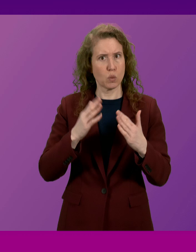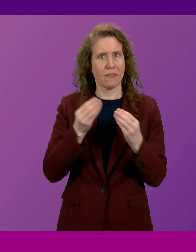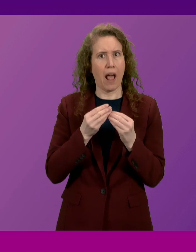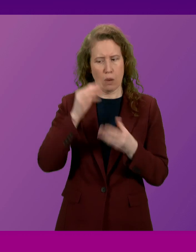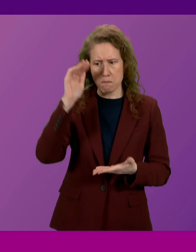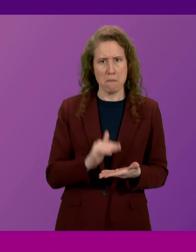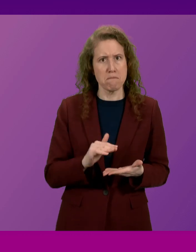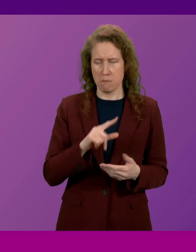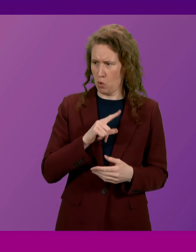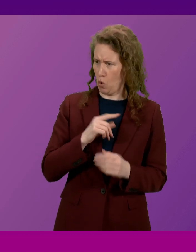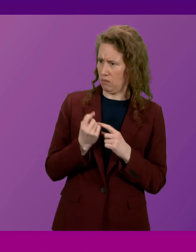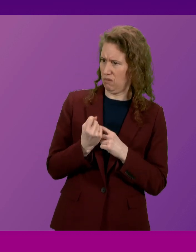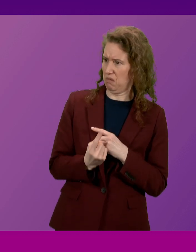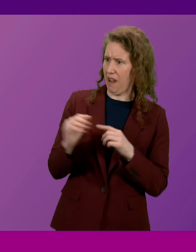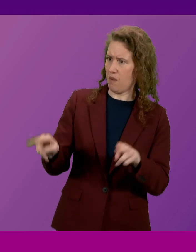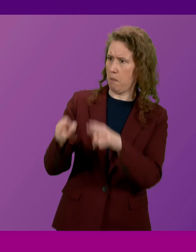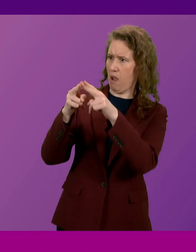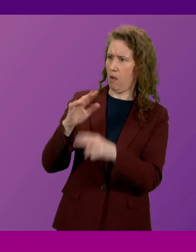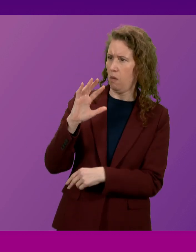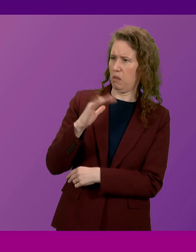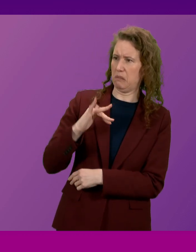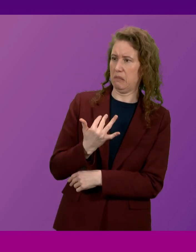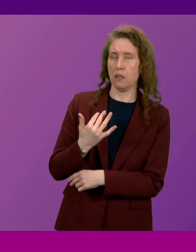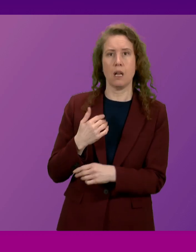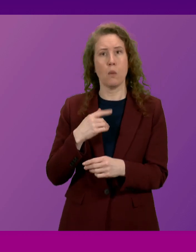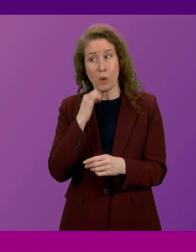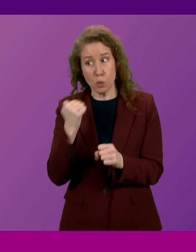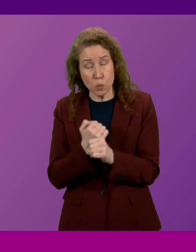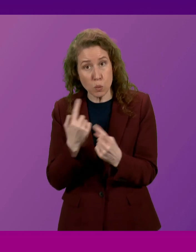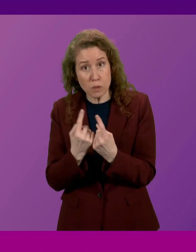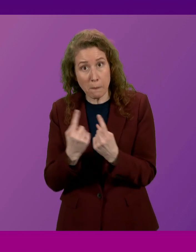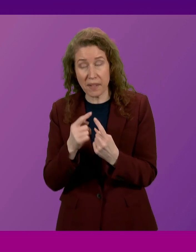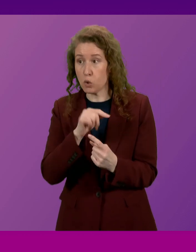and will he do something that his ministers have all refused to do and come with me to meet